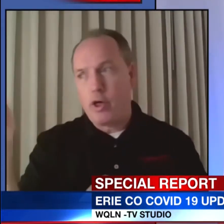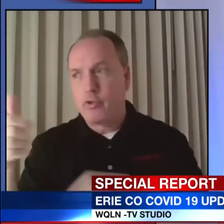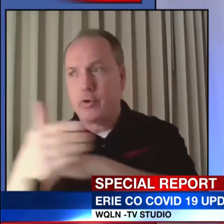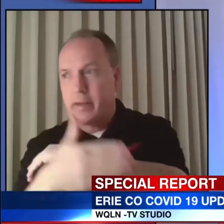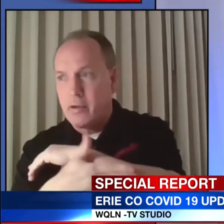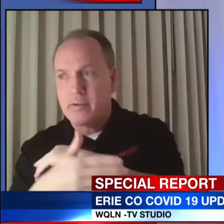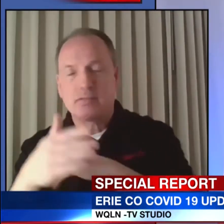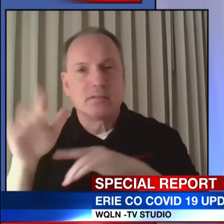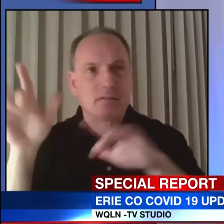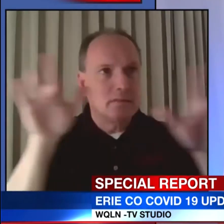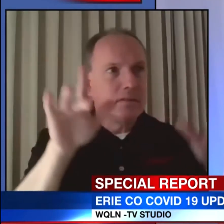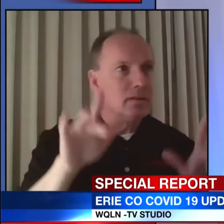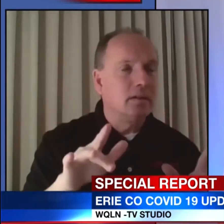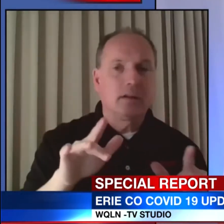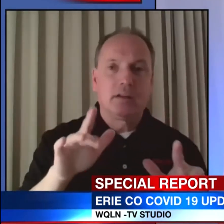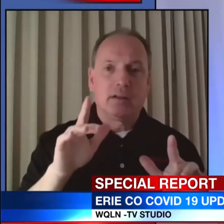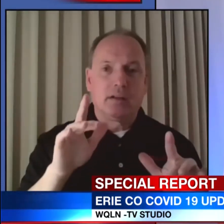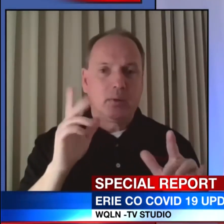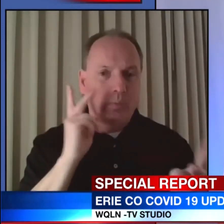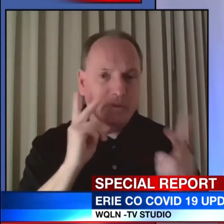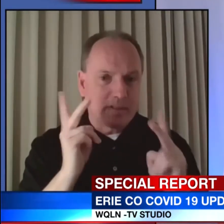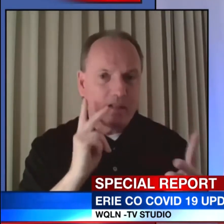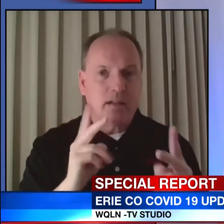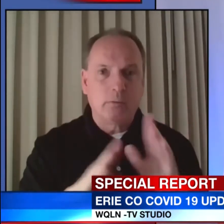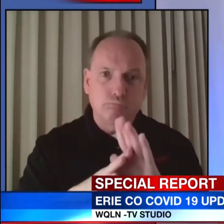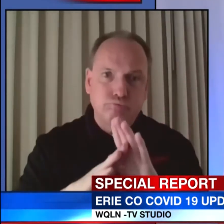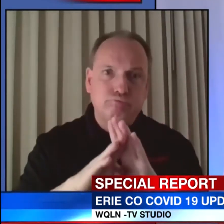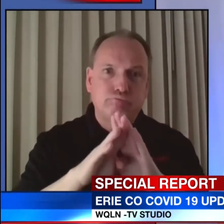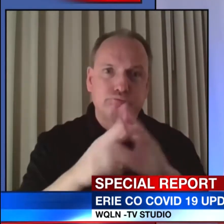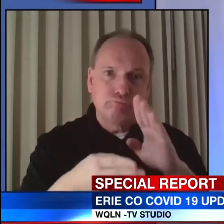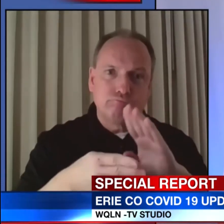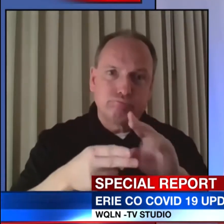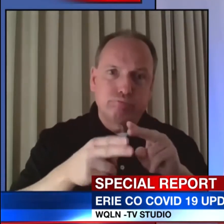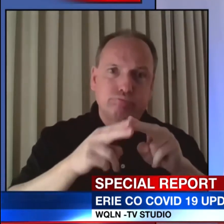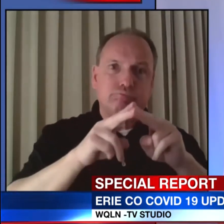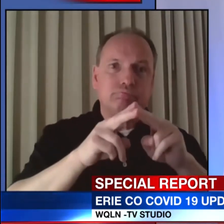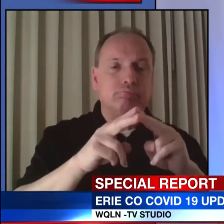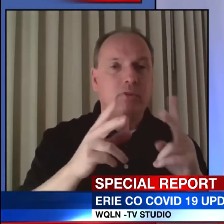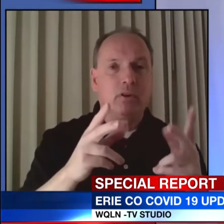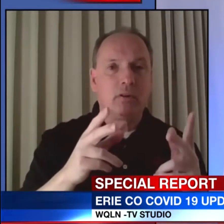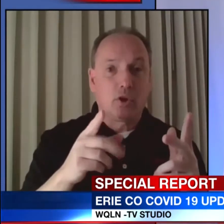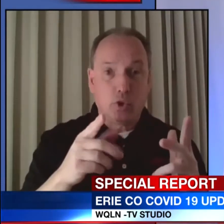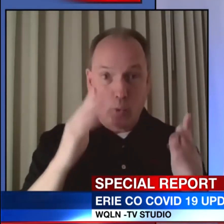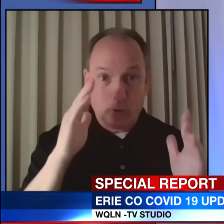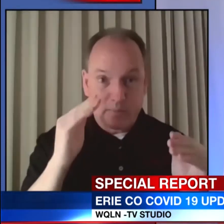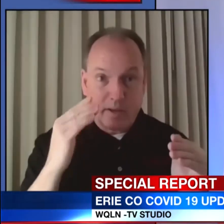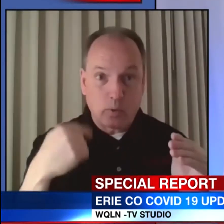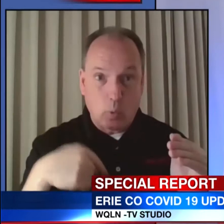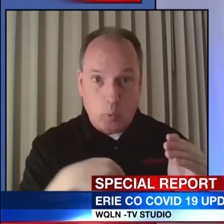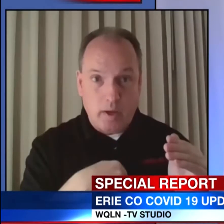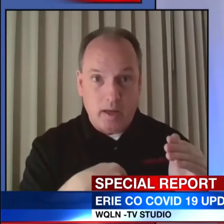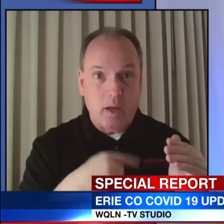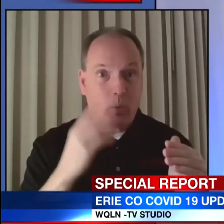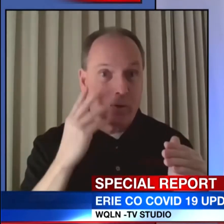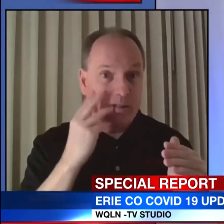THESE VARIANCE KNOWING THAT THEY ARE HERE IN ERIE COUNTY AND OTHER COUNTIES HAVE THEM AND OTHER COUNTIES ARE